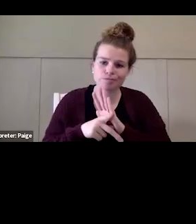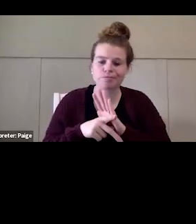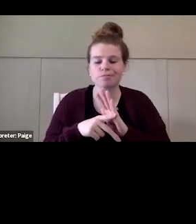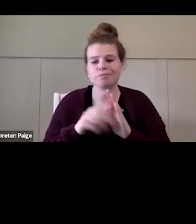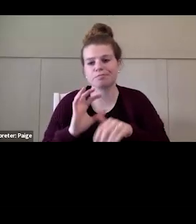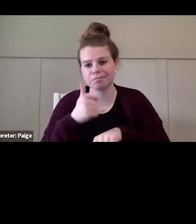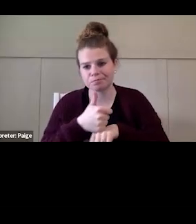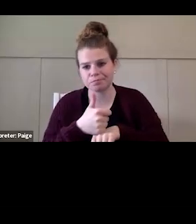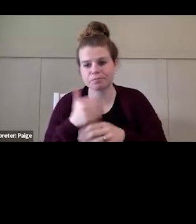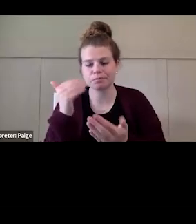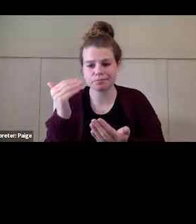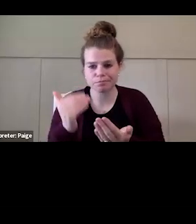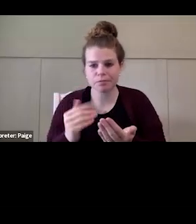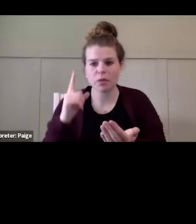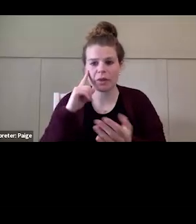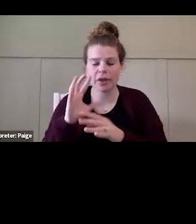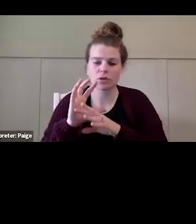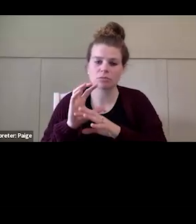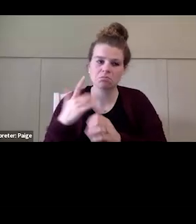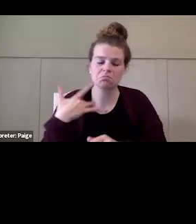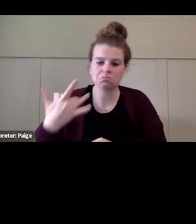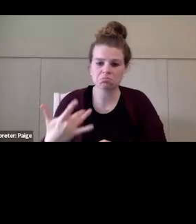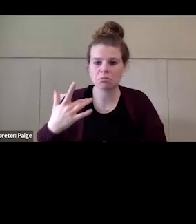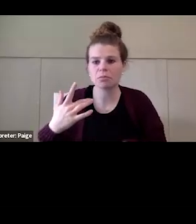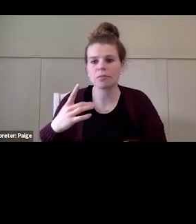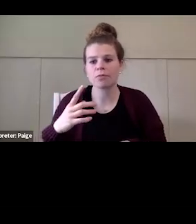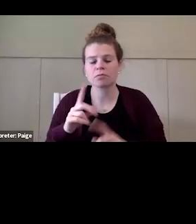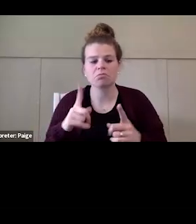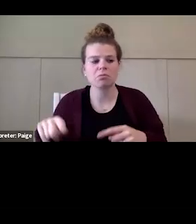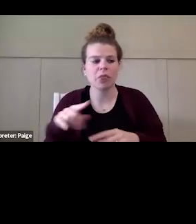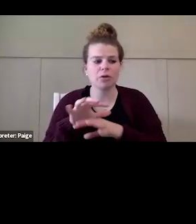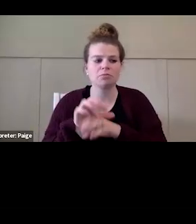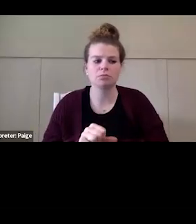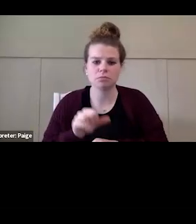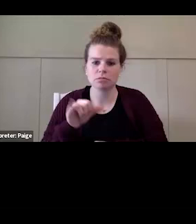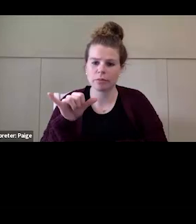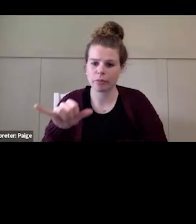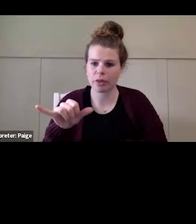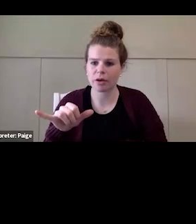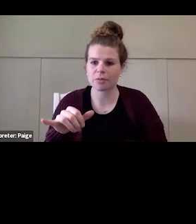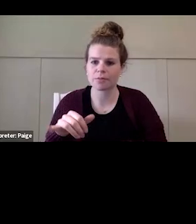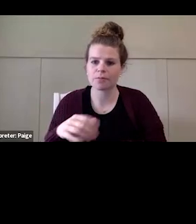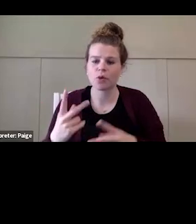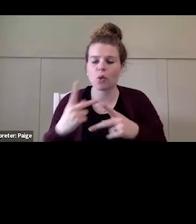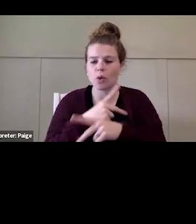and I think traditionally speaking, they're very used to that worst case scenario,